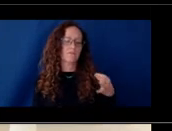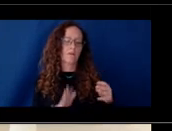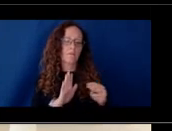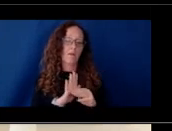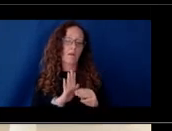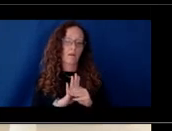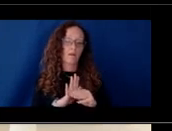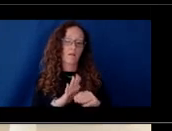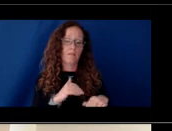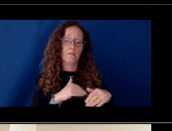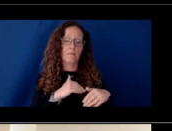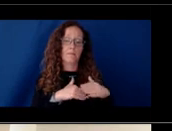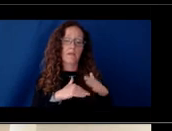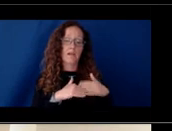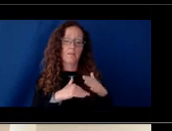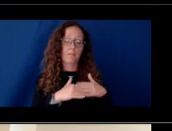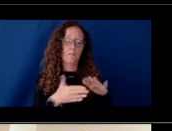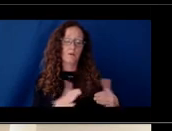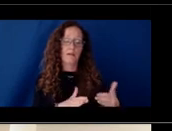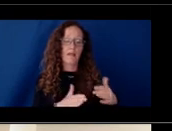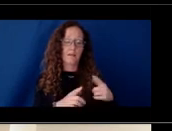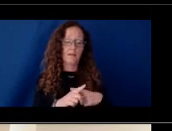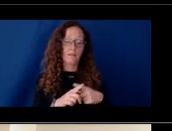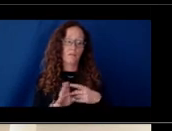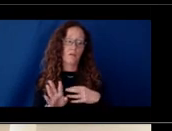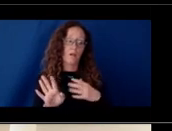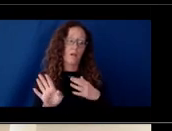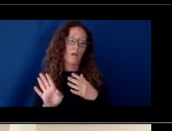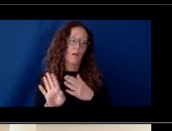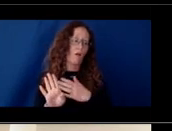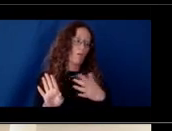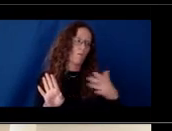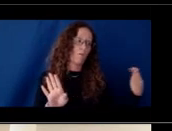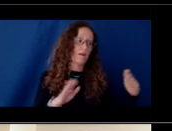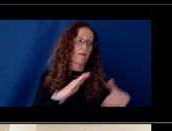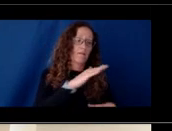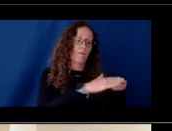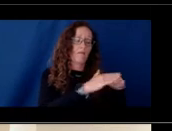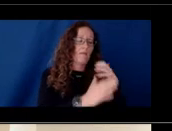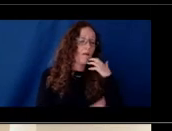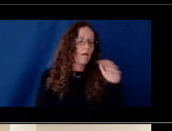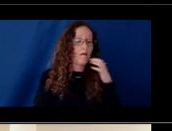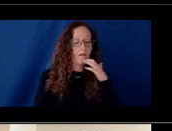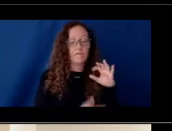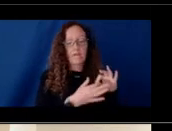minimum mortality temperature up to the hottest value in the city-county pair for temperatures,